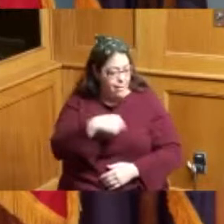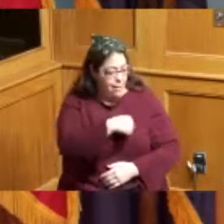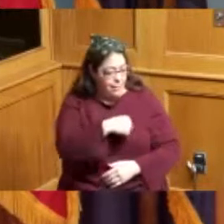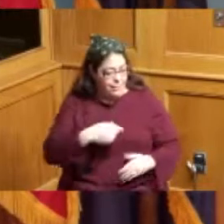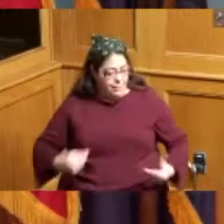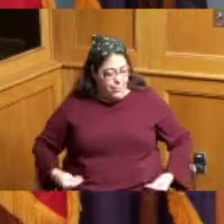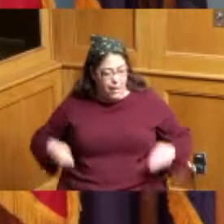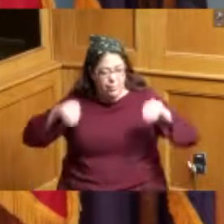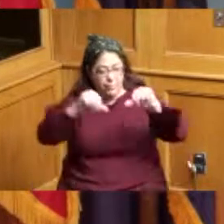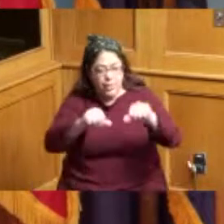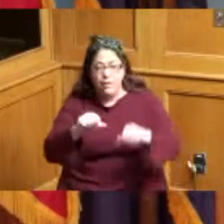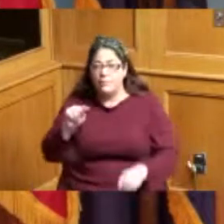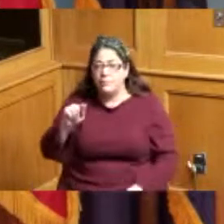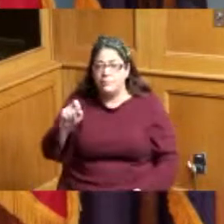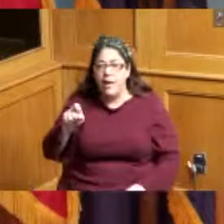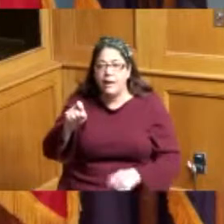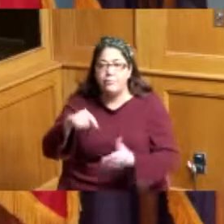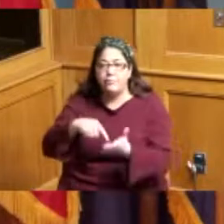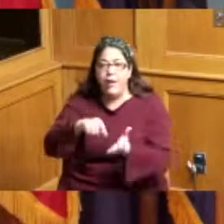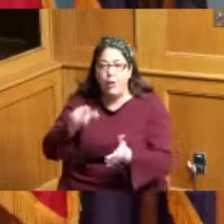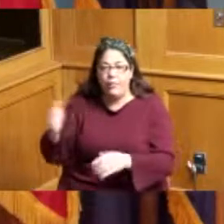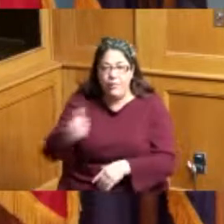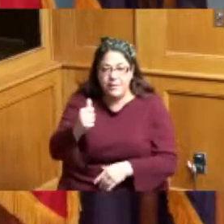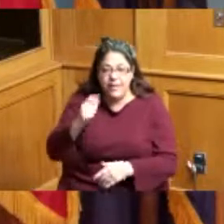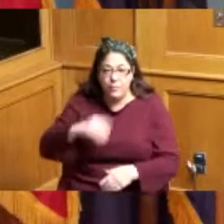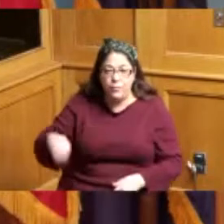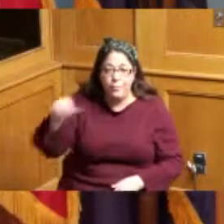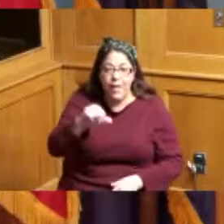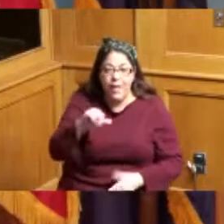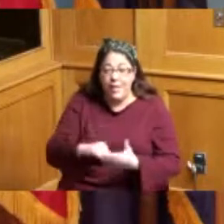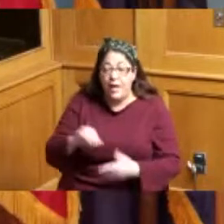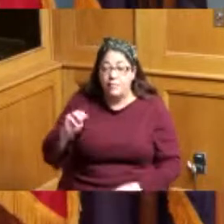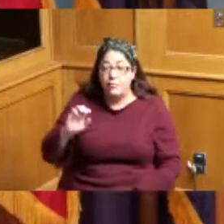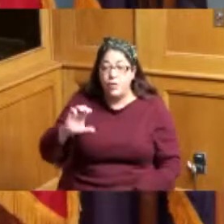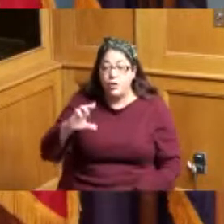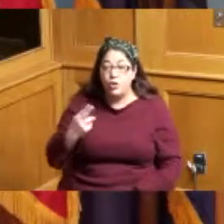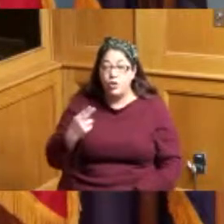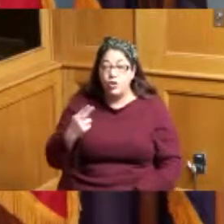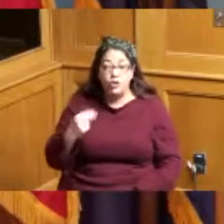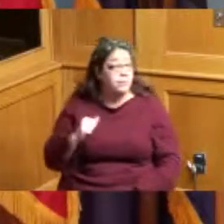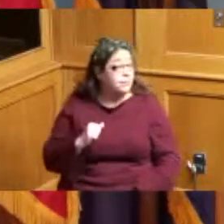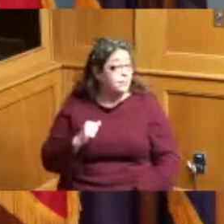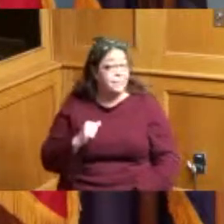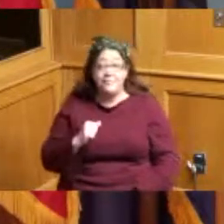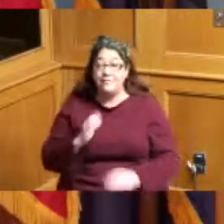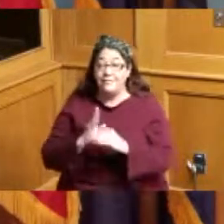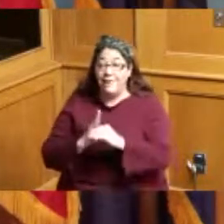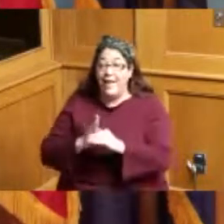pockets but the taxpayers pockets that will be in march just in time for after the Super Bowl